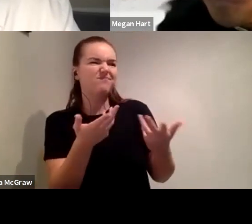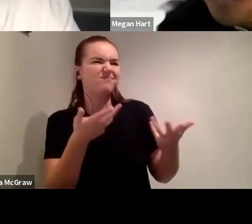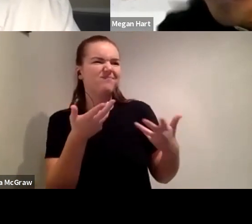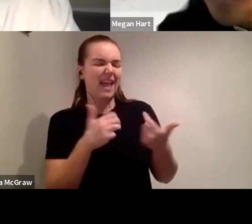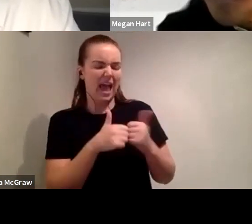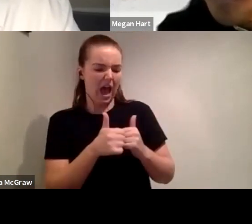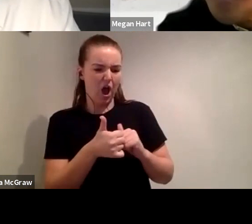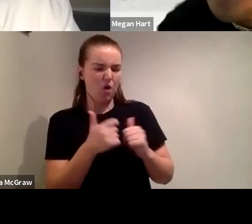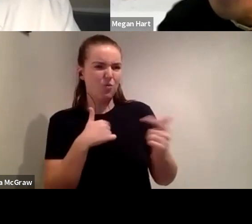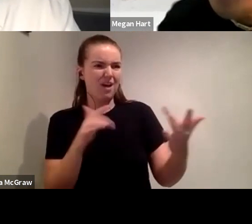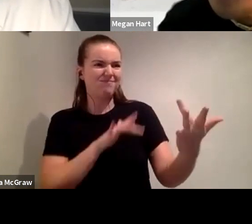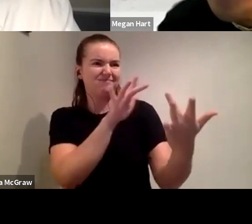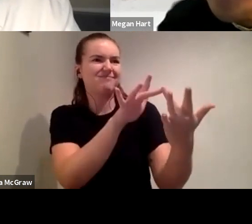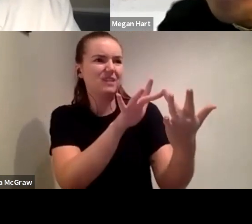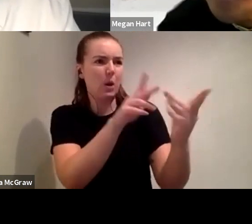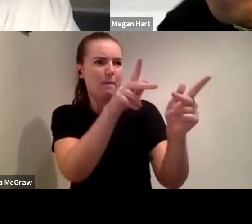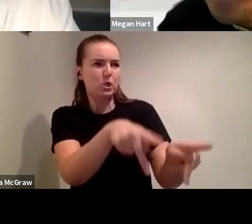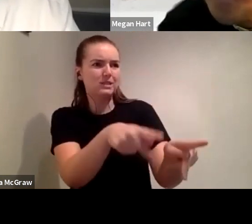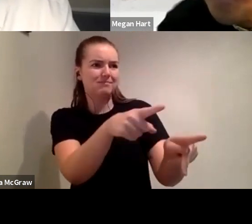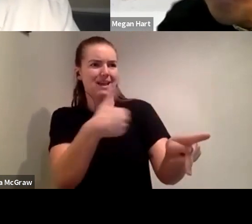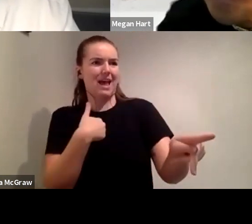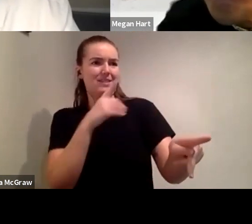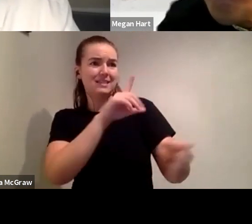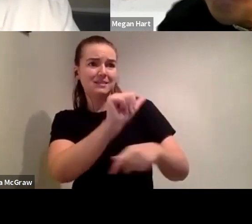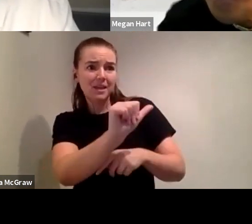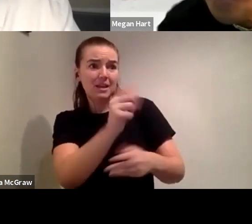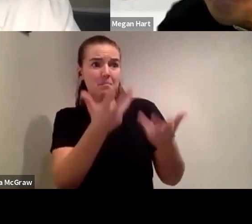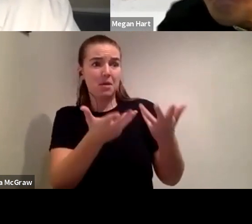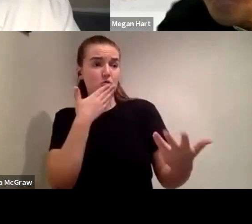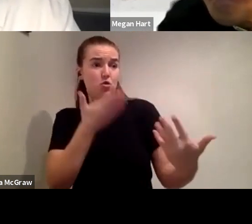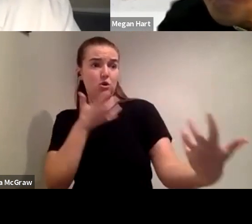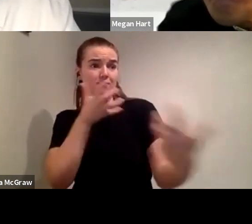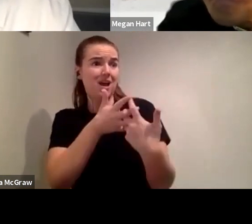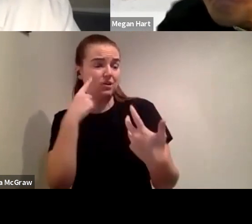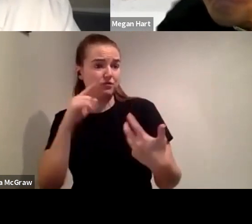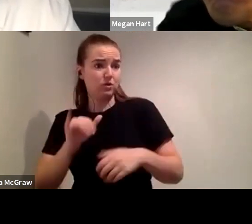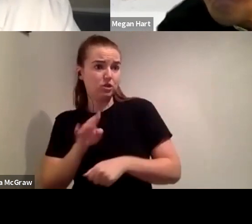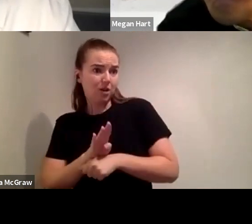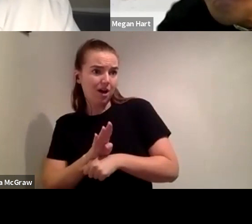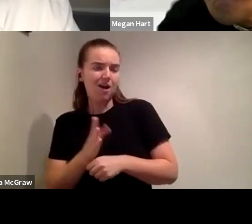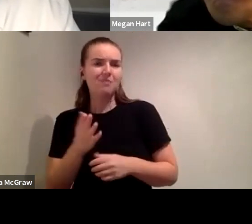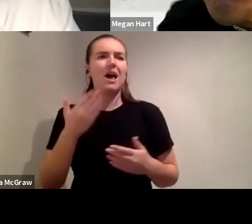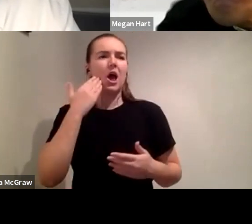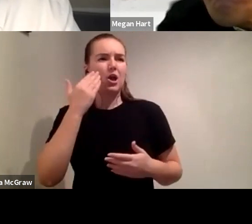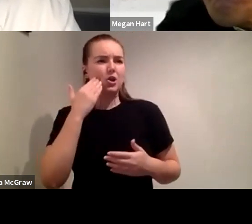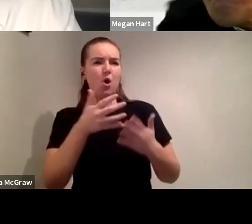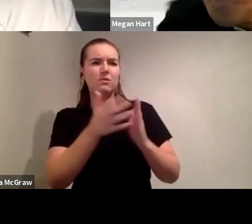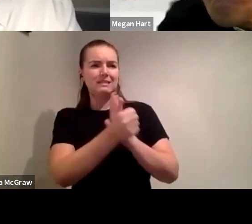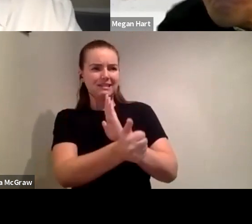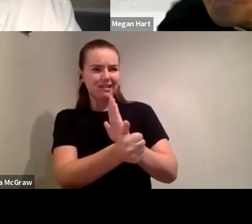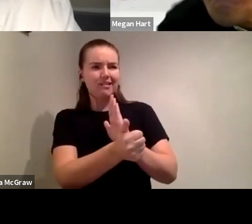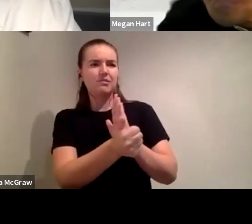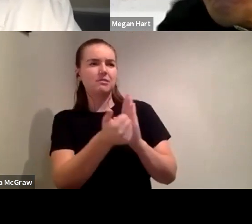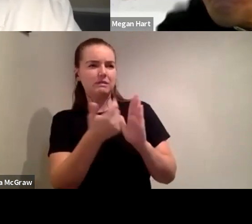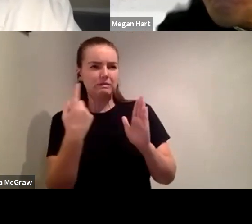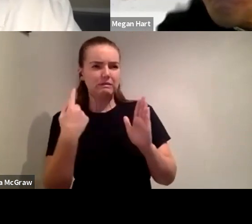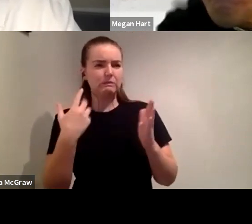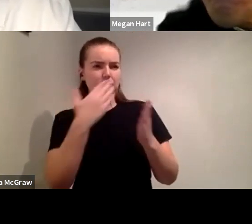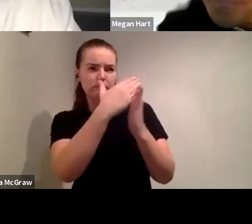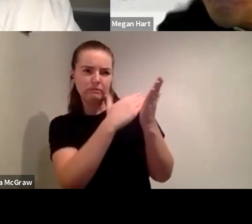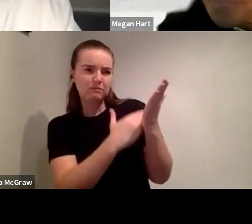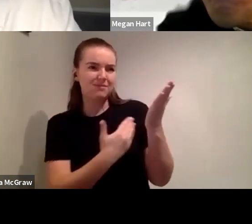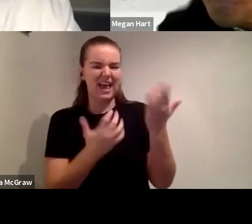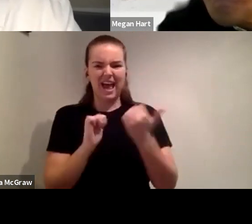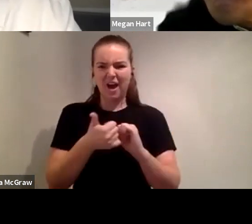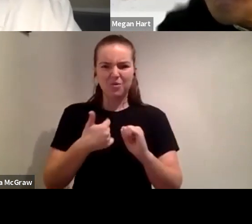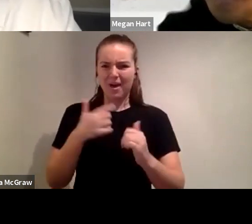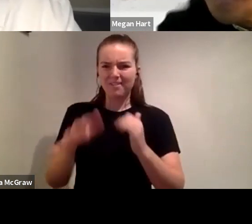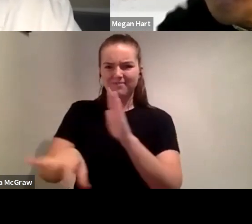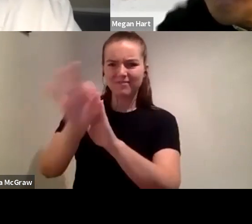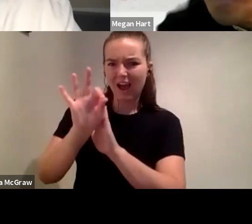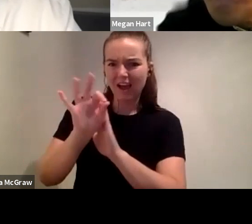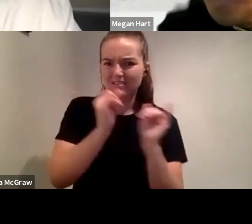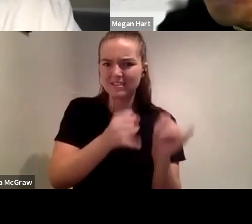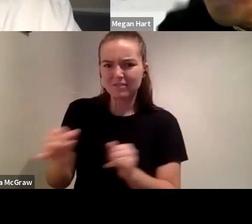I am thinking about businesses that may be out there watching this will watch it later.